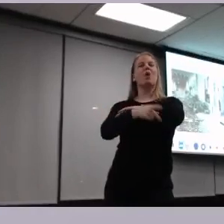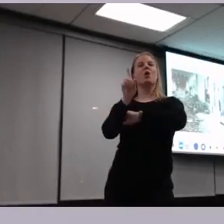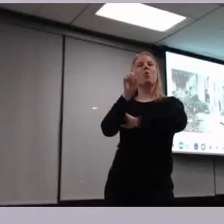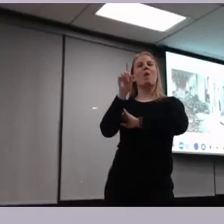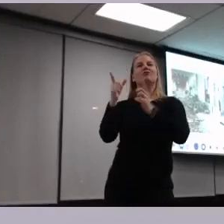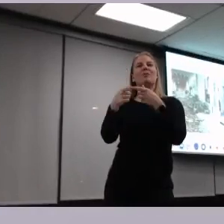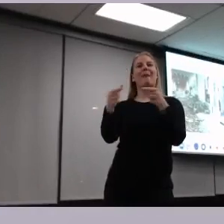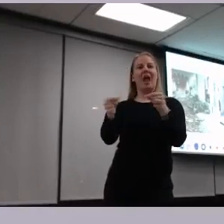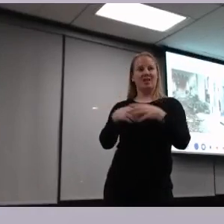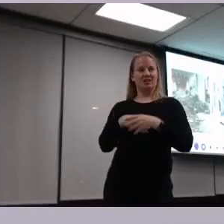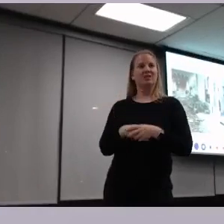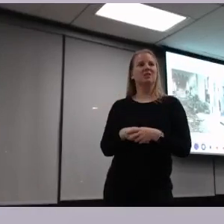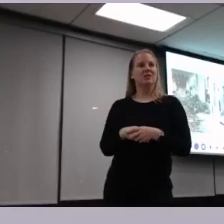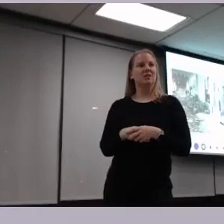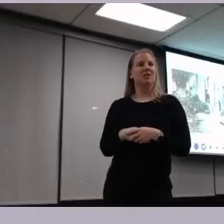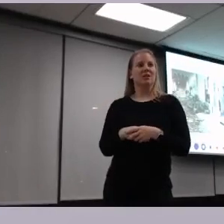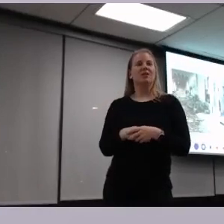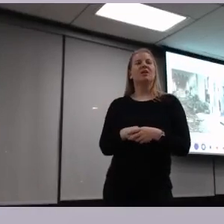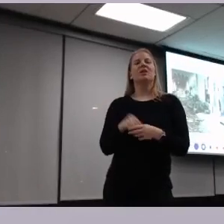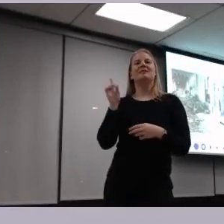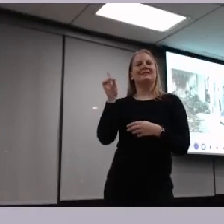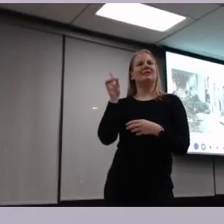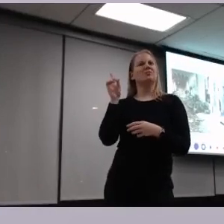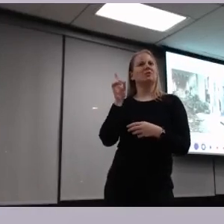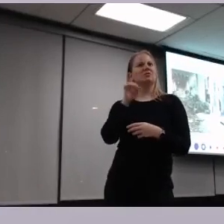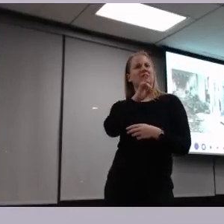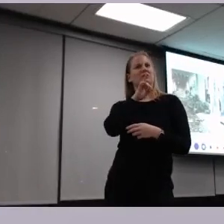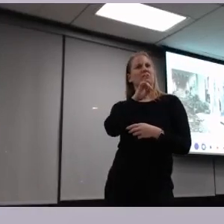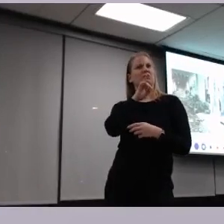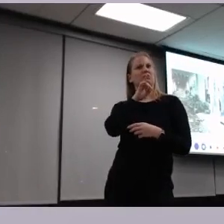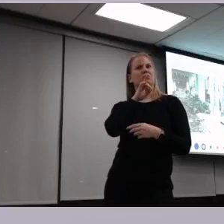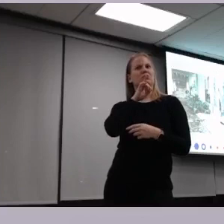This one is specifically relevant in the sense that you also,